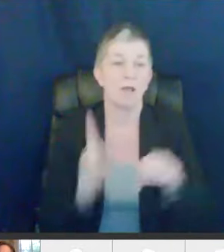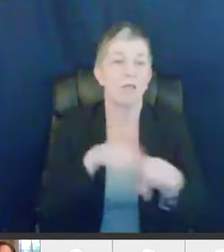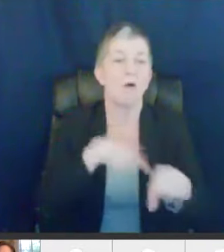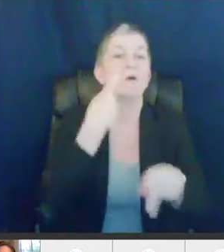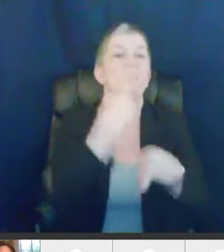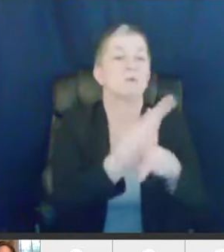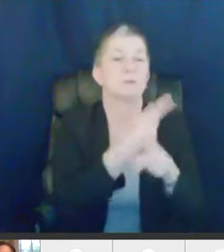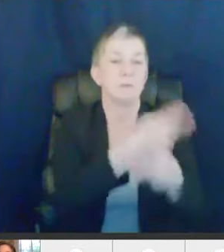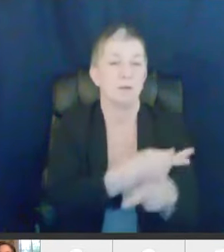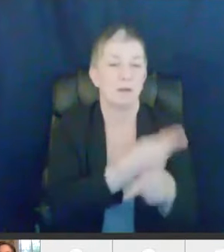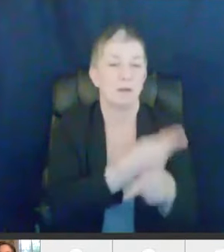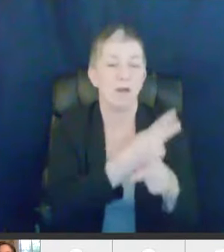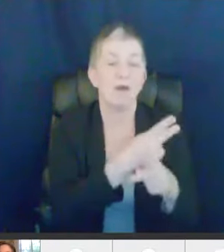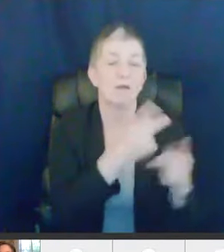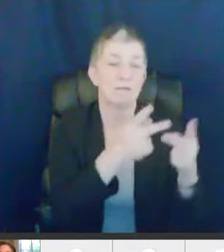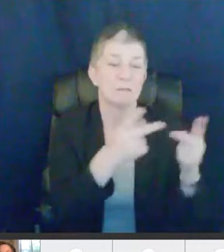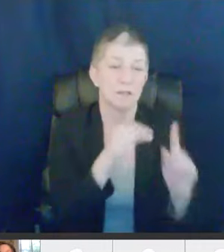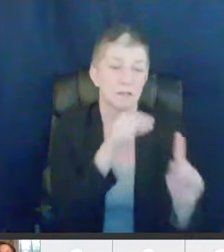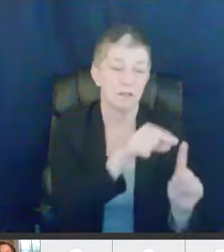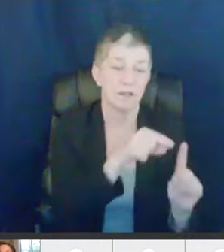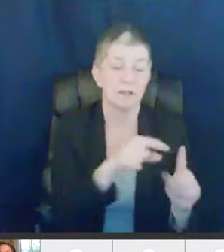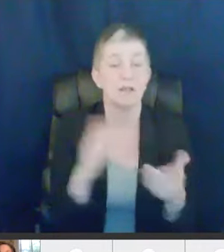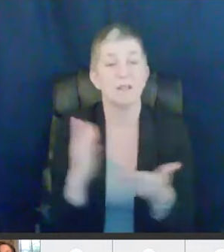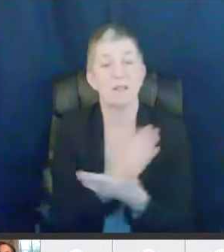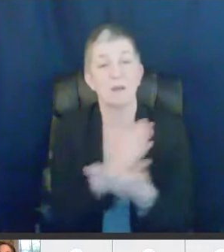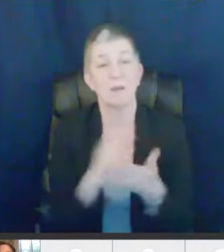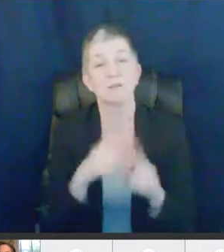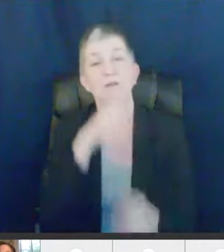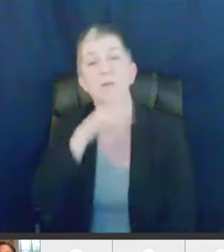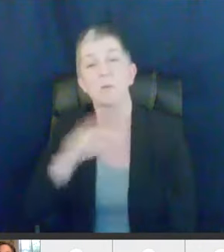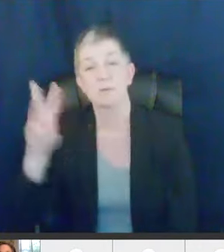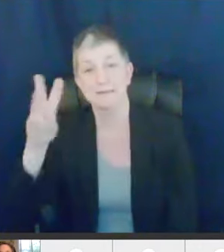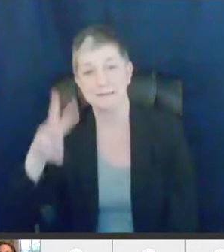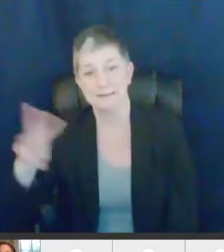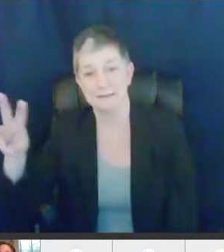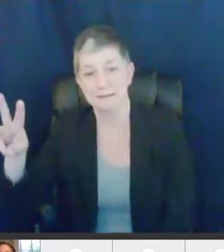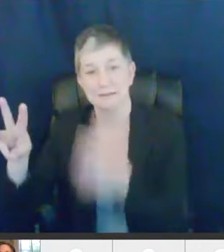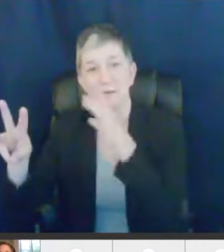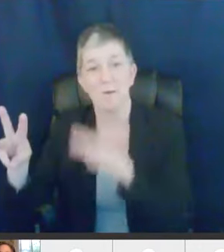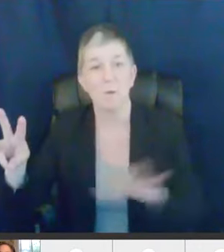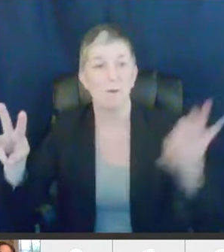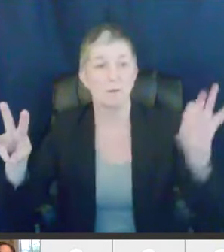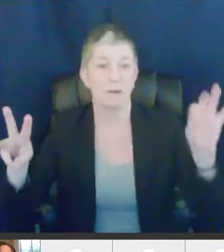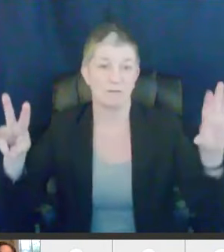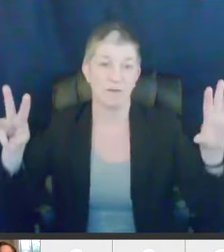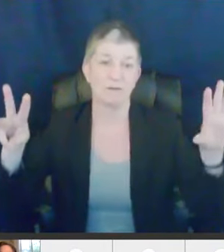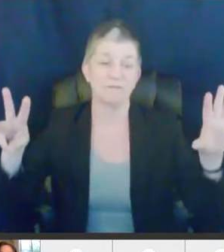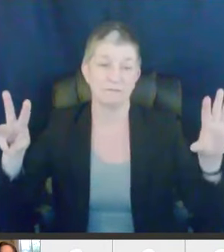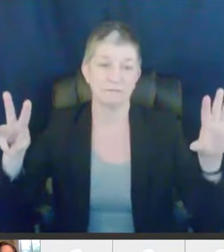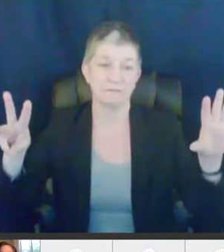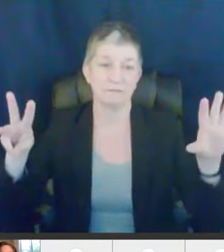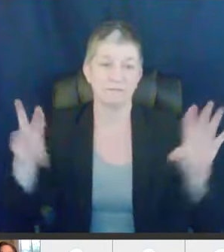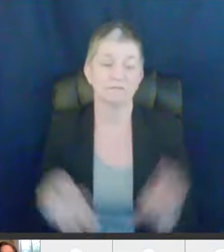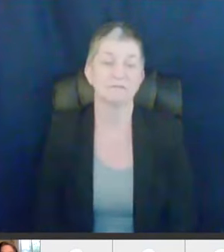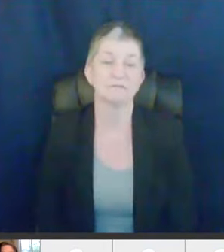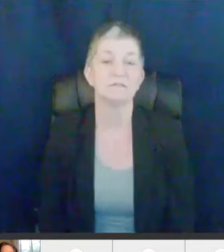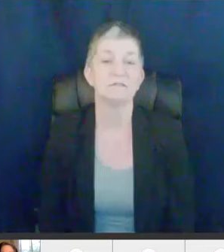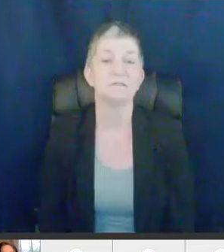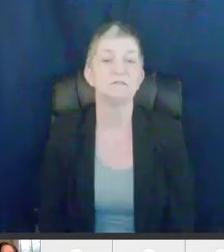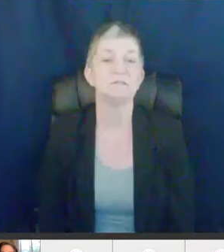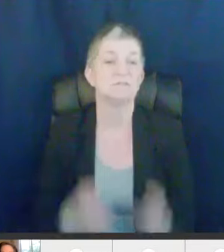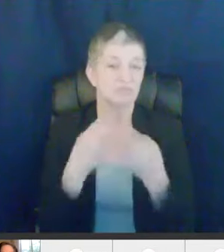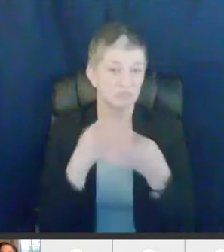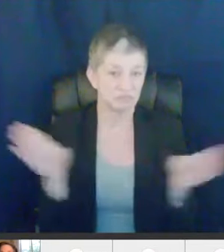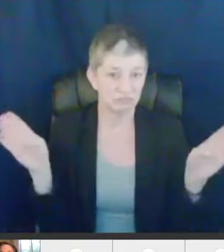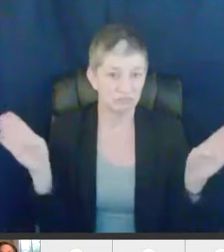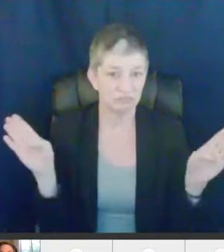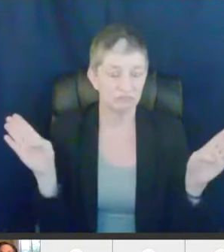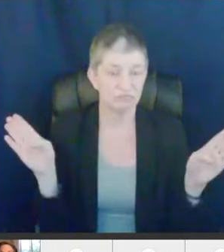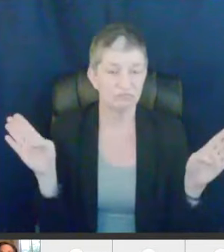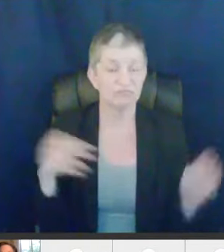they ranged in age from 66 years old to 95 years old overall we have lost 309